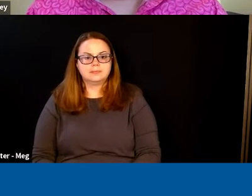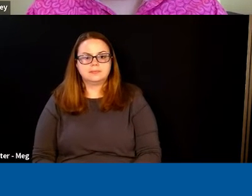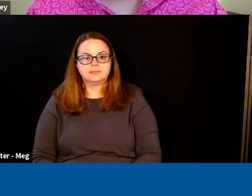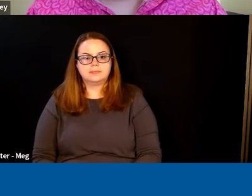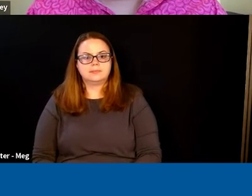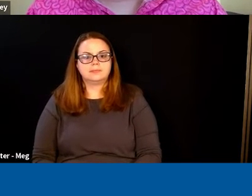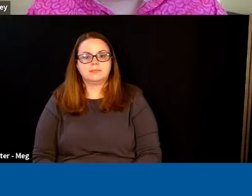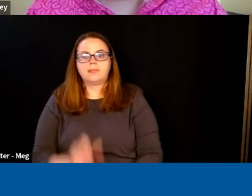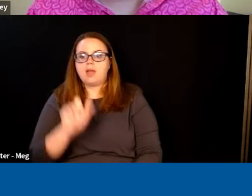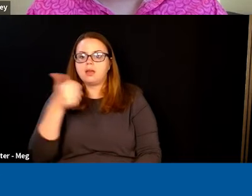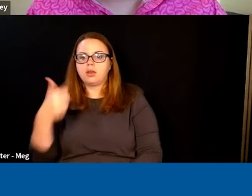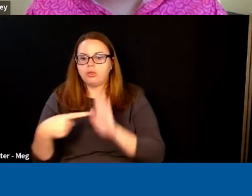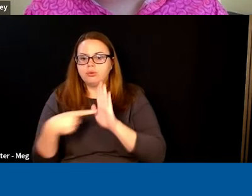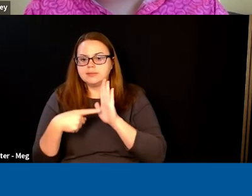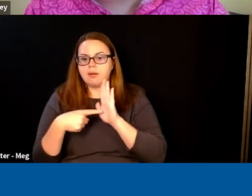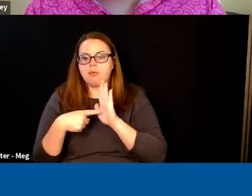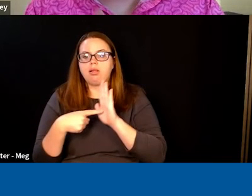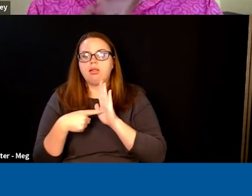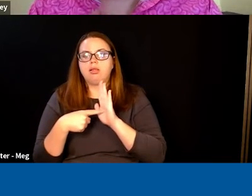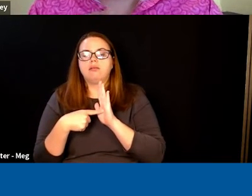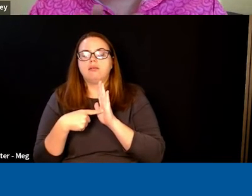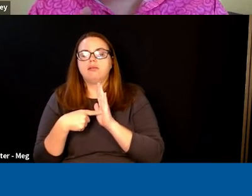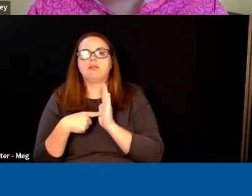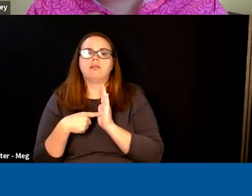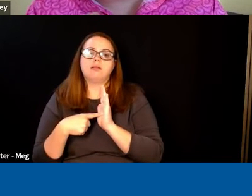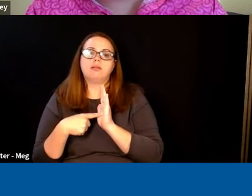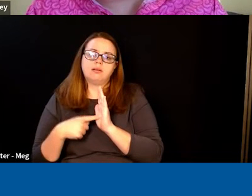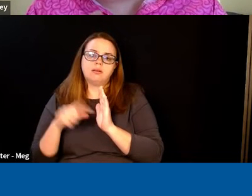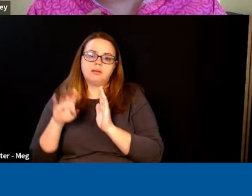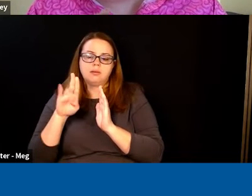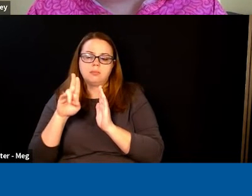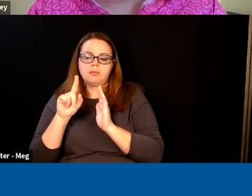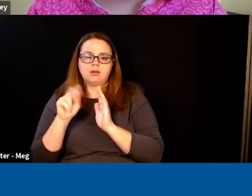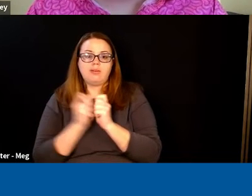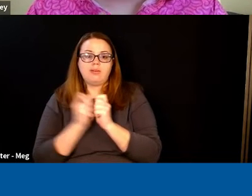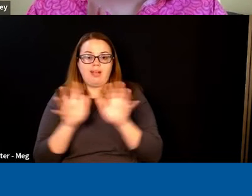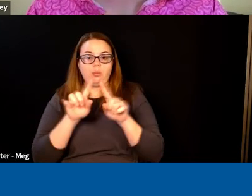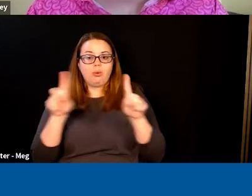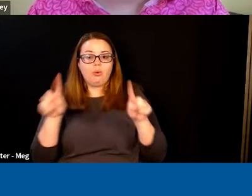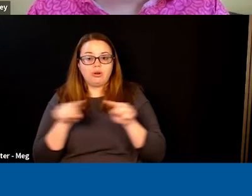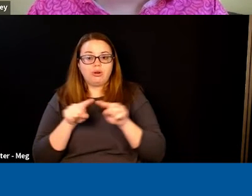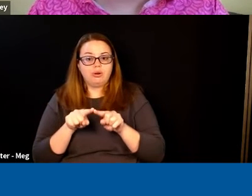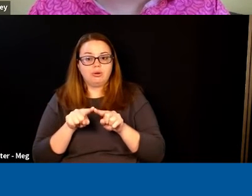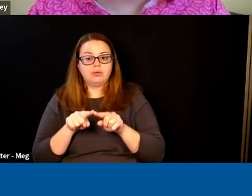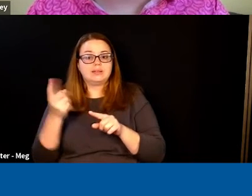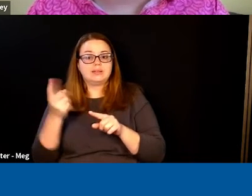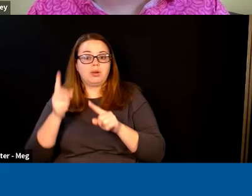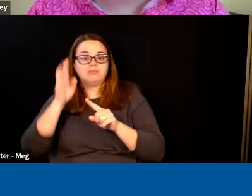Another example here is a button without a border that has been crafted using ARIA.